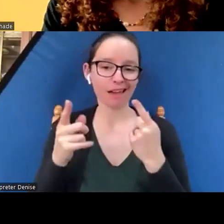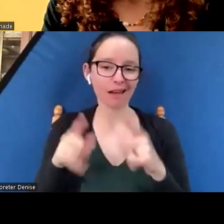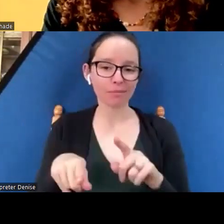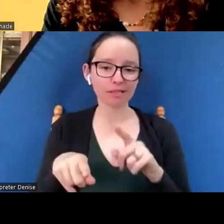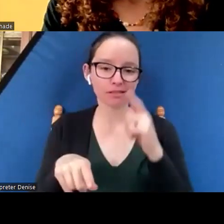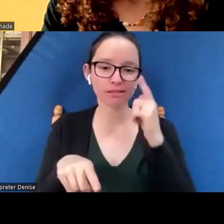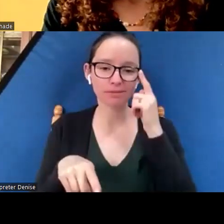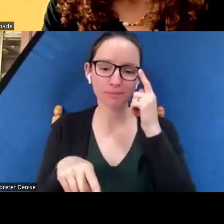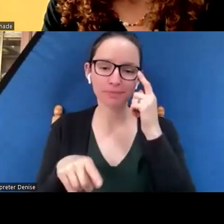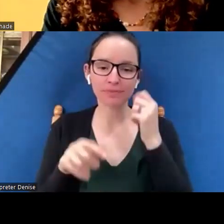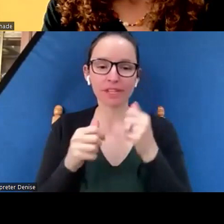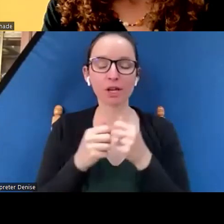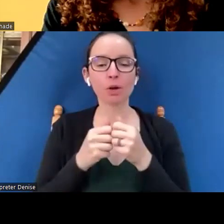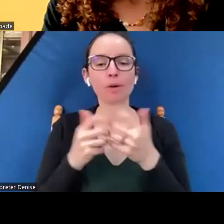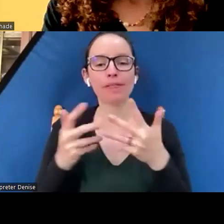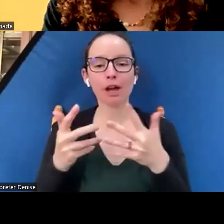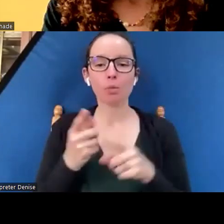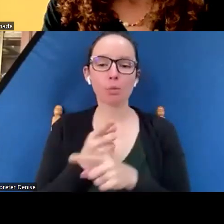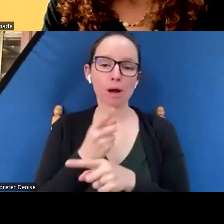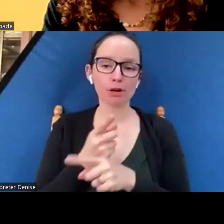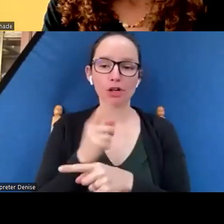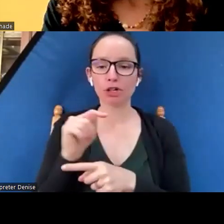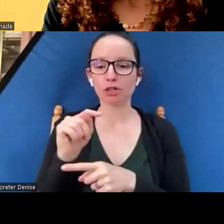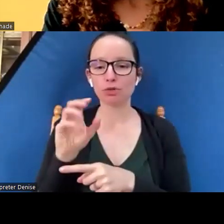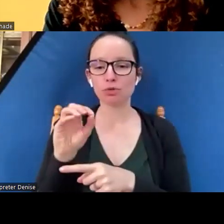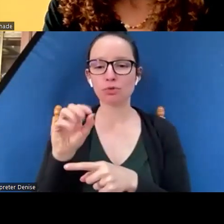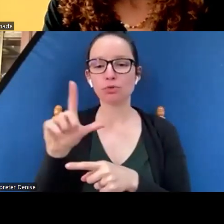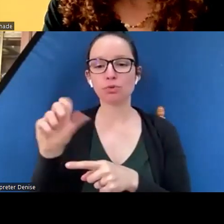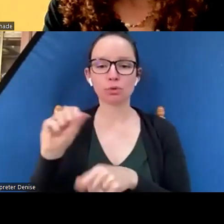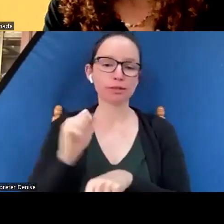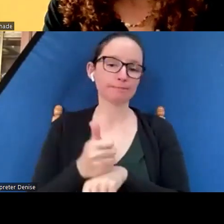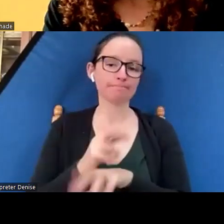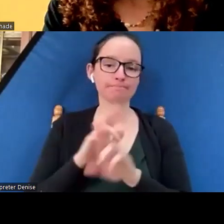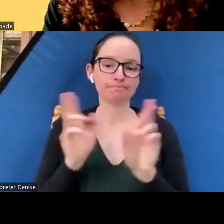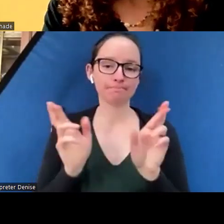without the proper tools in place.